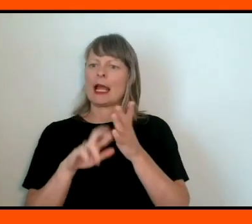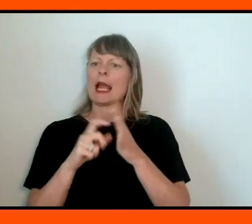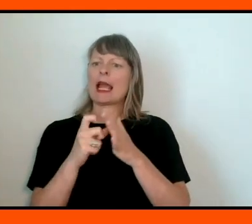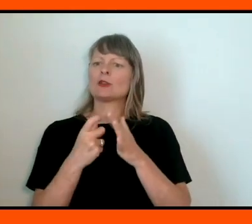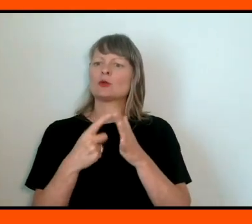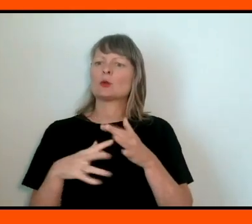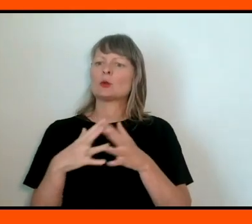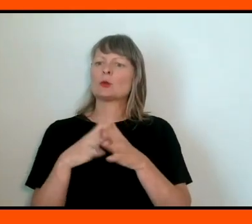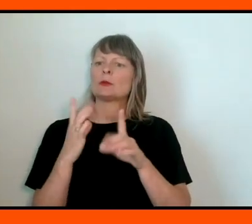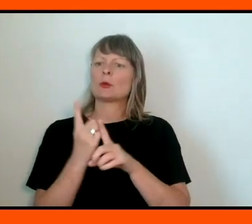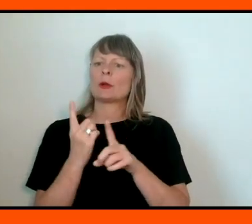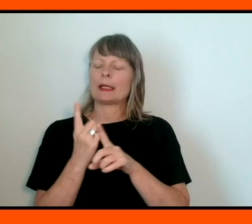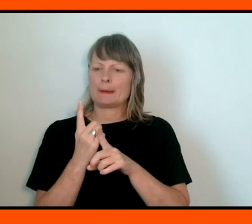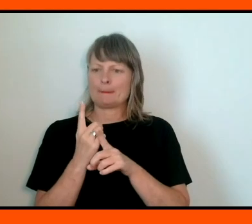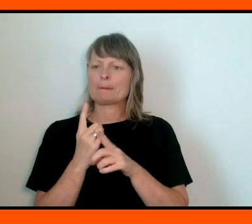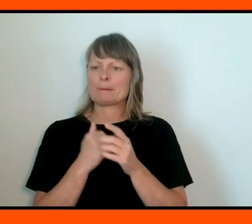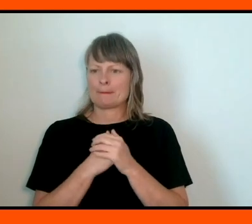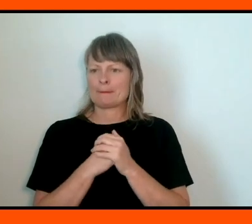and then you can feel free to jump in with extra detail.